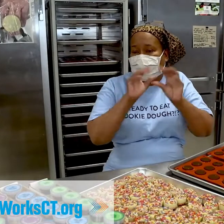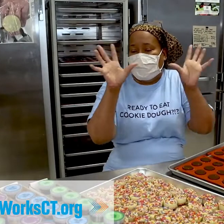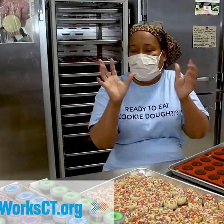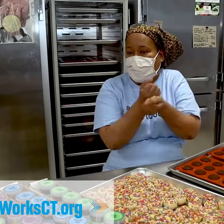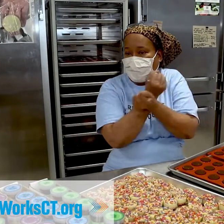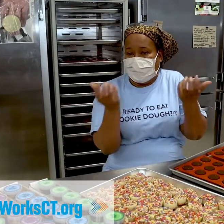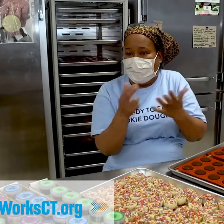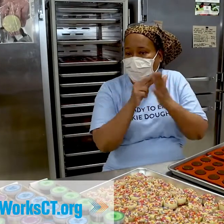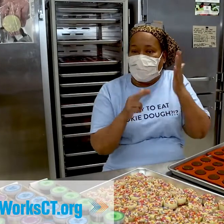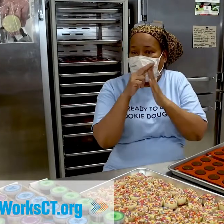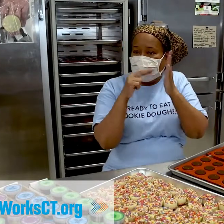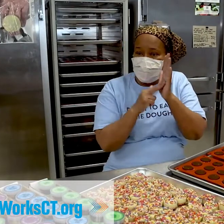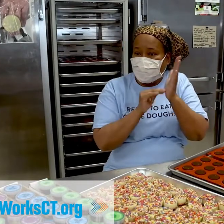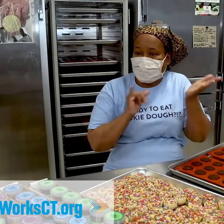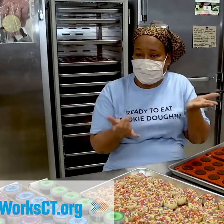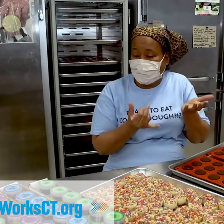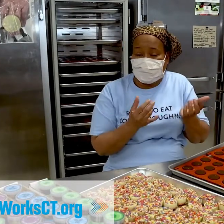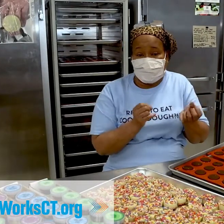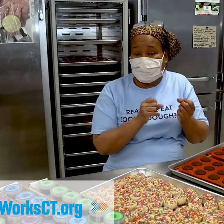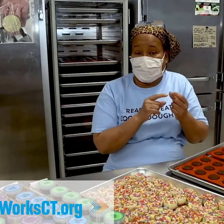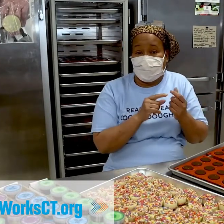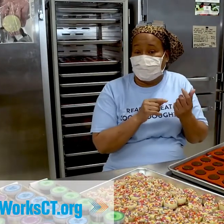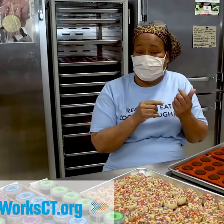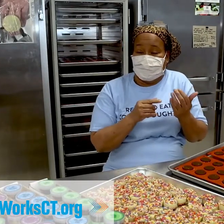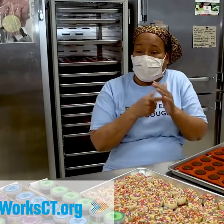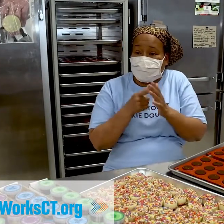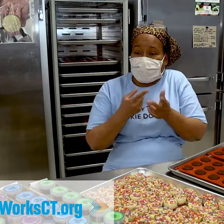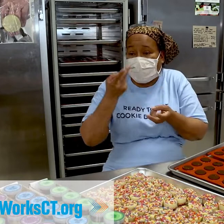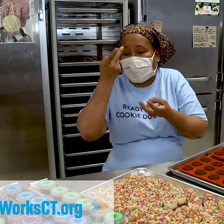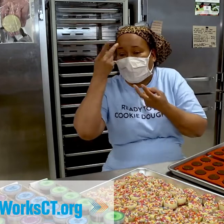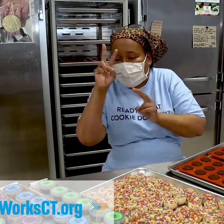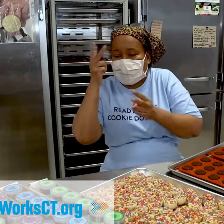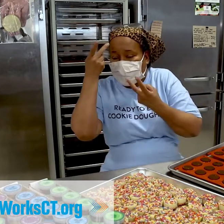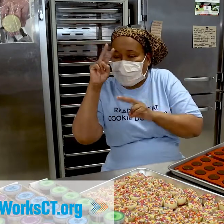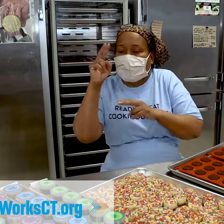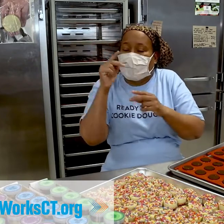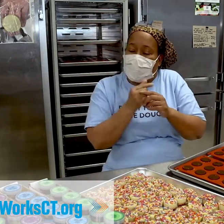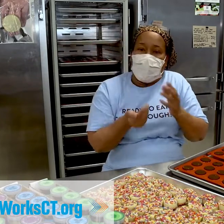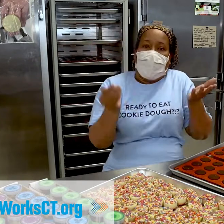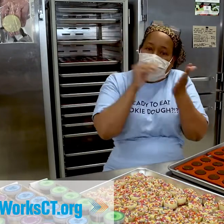understood clearly what was going on, the rules and my duties and then yes of course sometimes